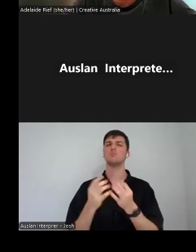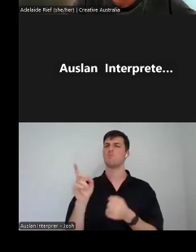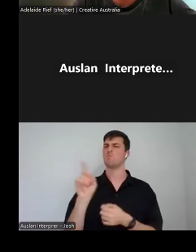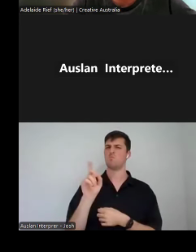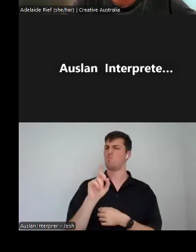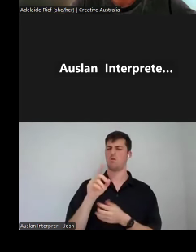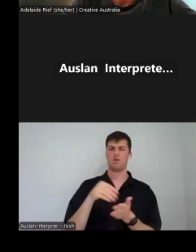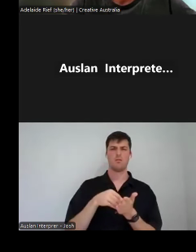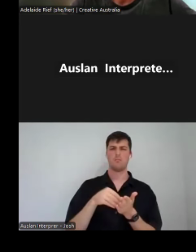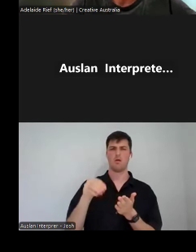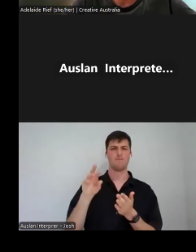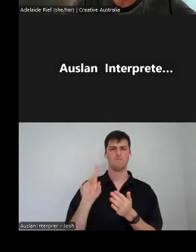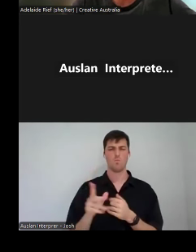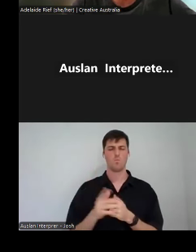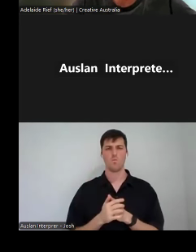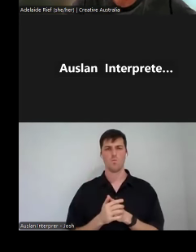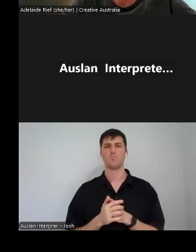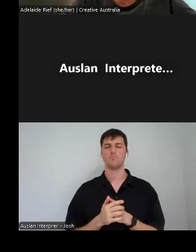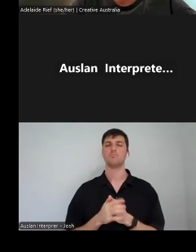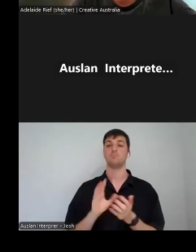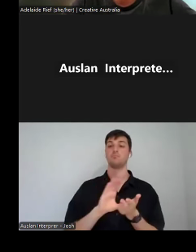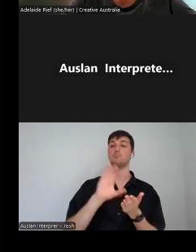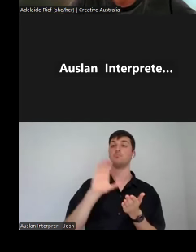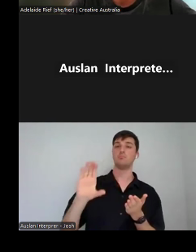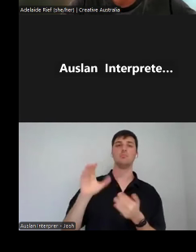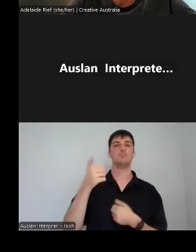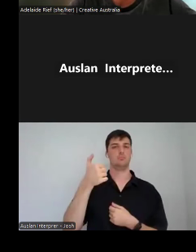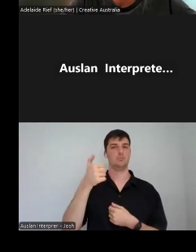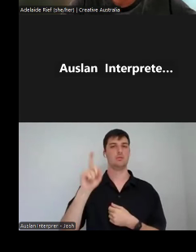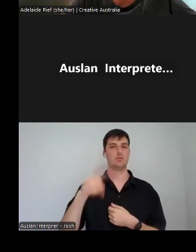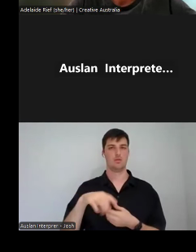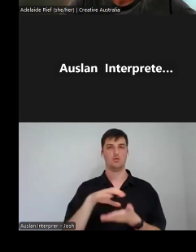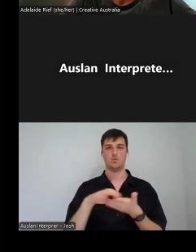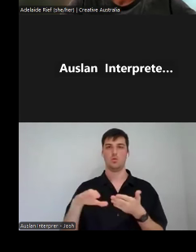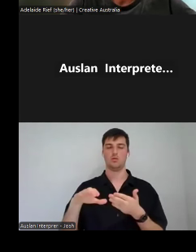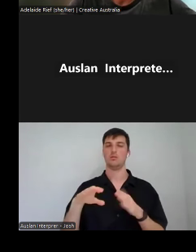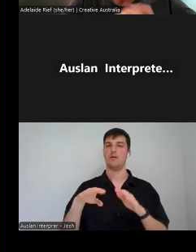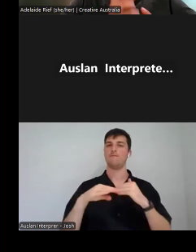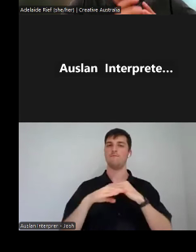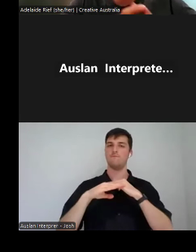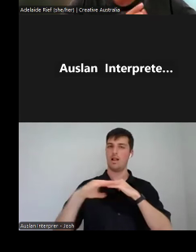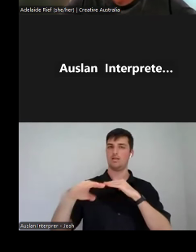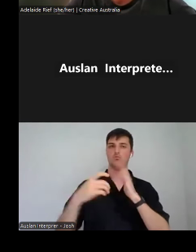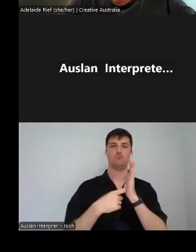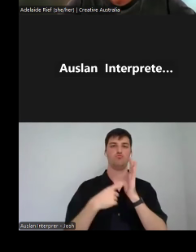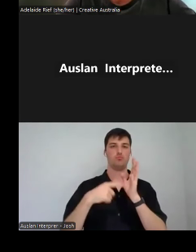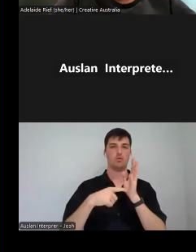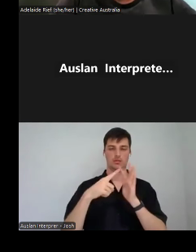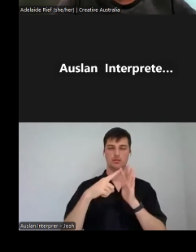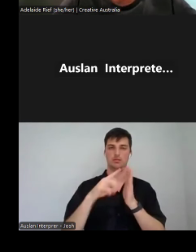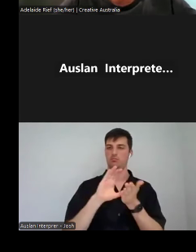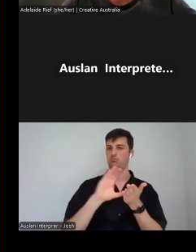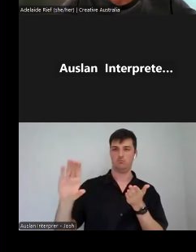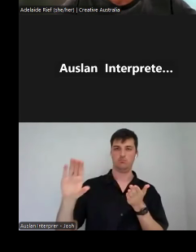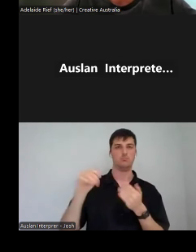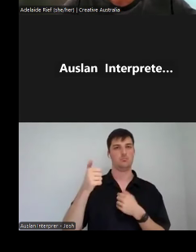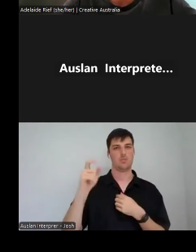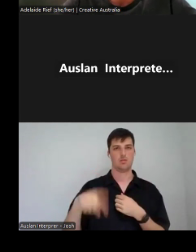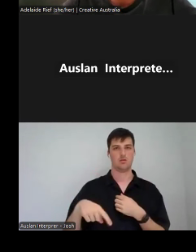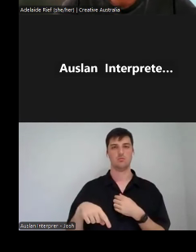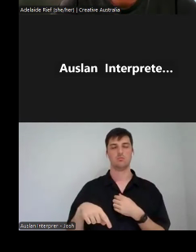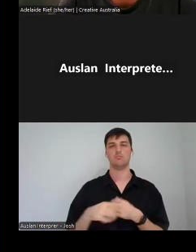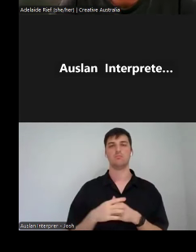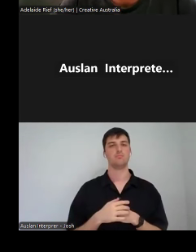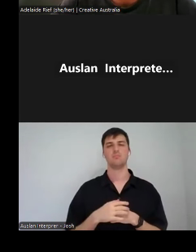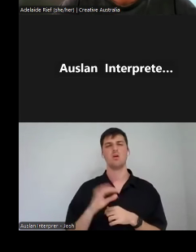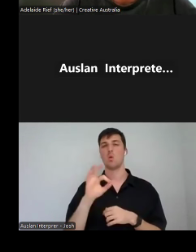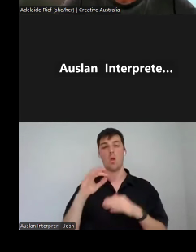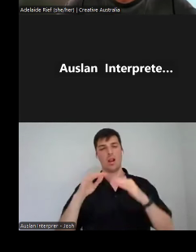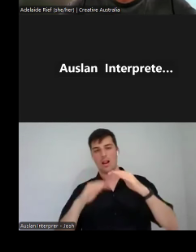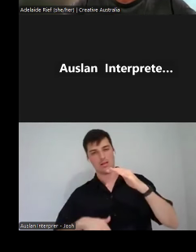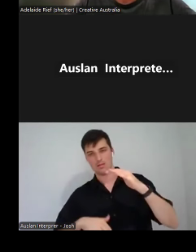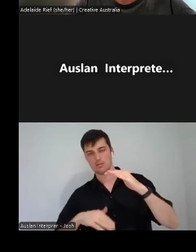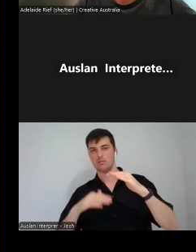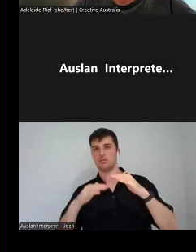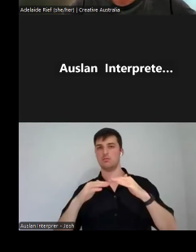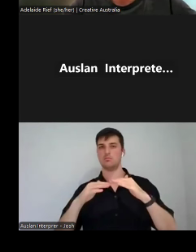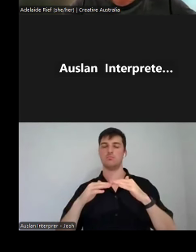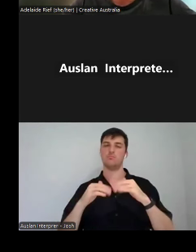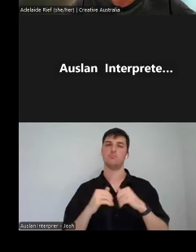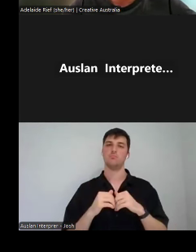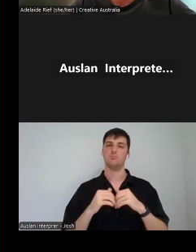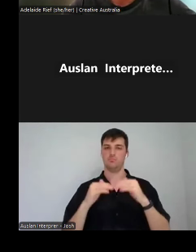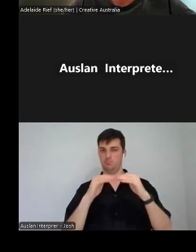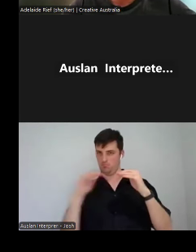apply for is a $6,000 flat rate. So a $6,000 grant. Again, not $500, not $5,000, $6,000 flat